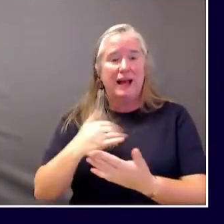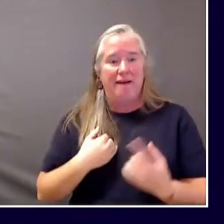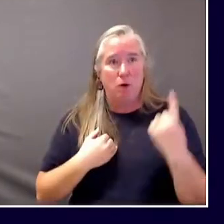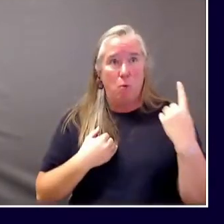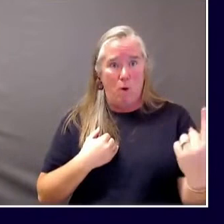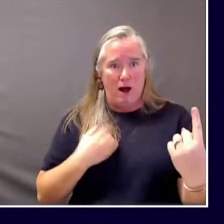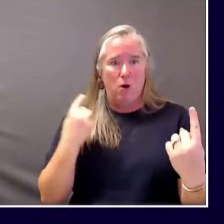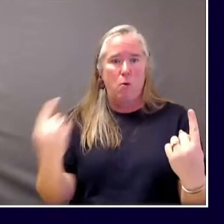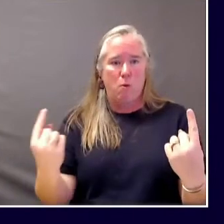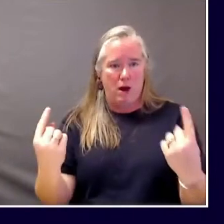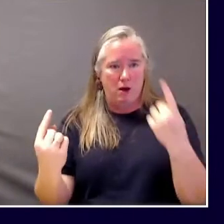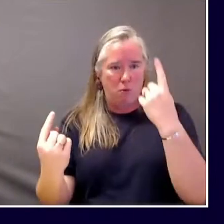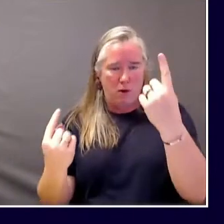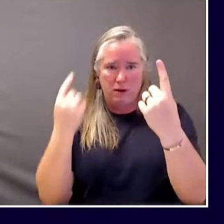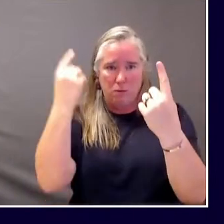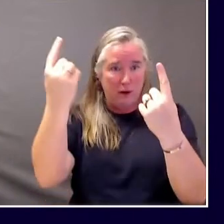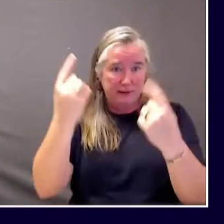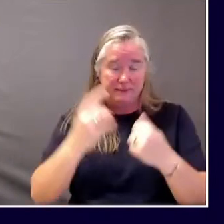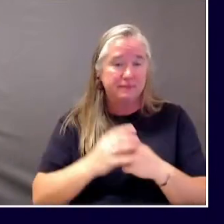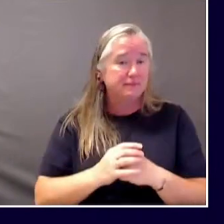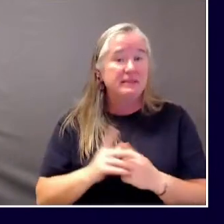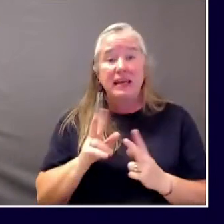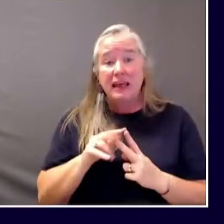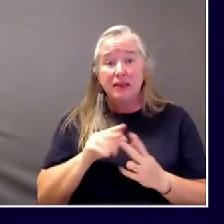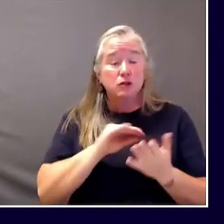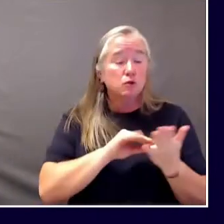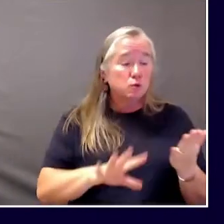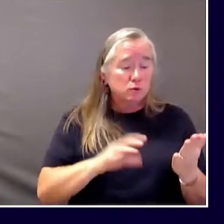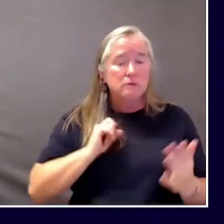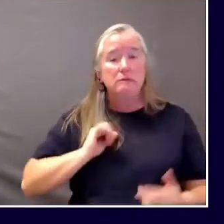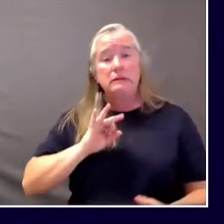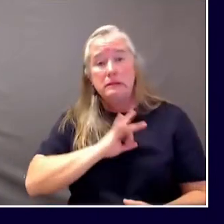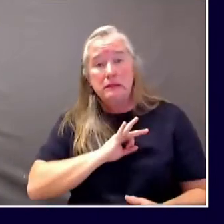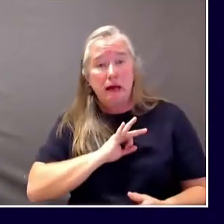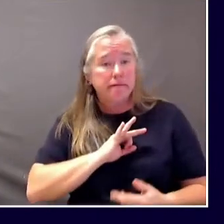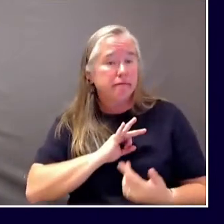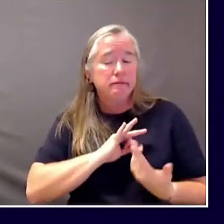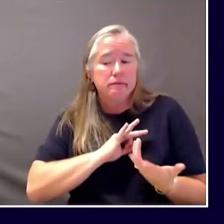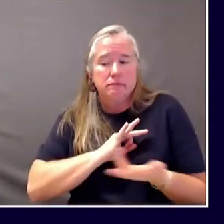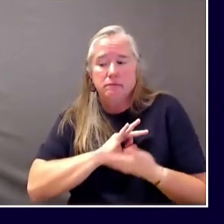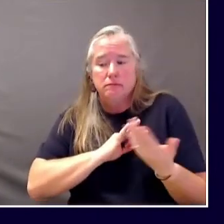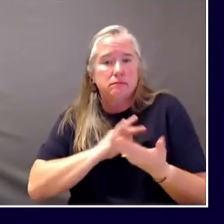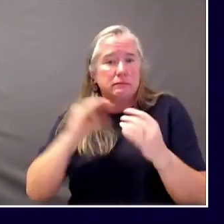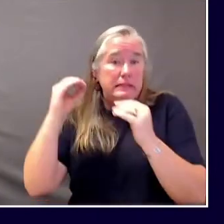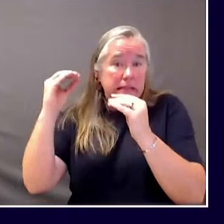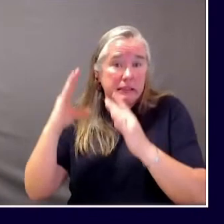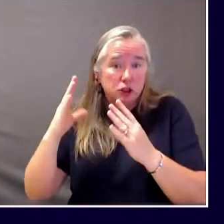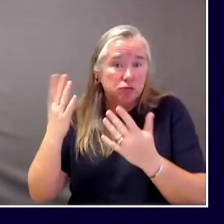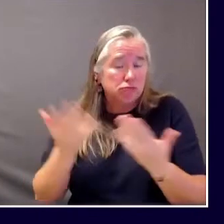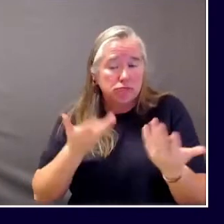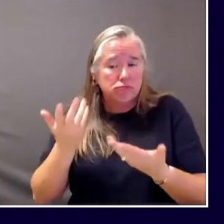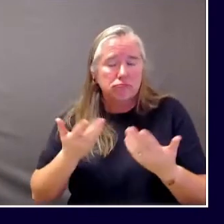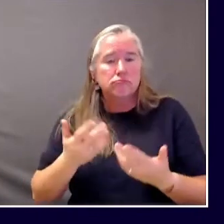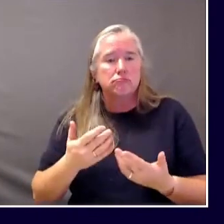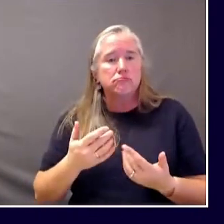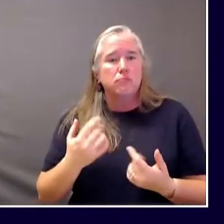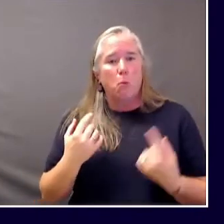associated either as a student